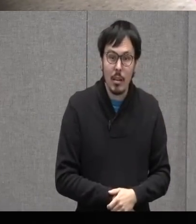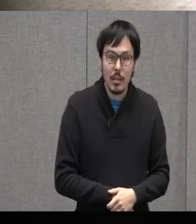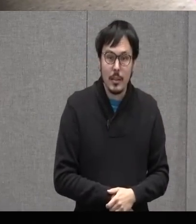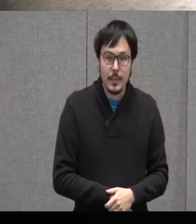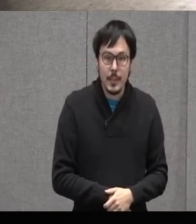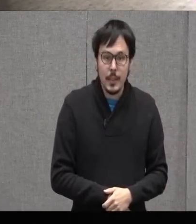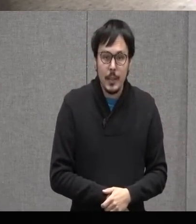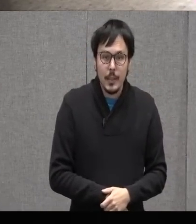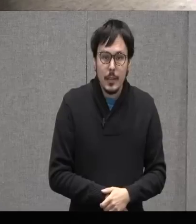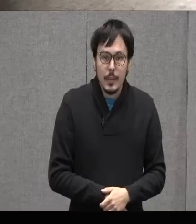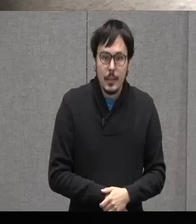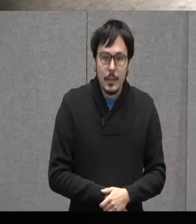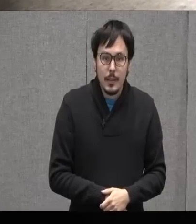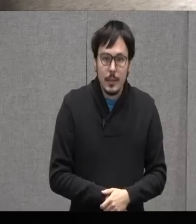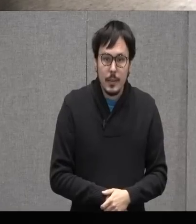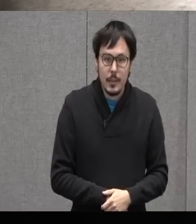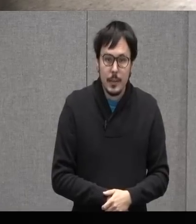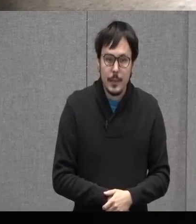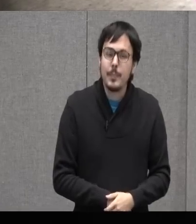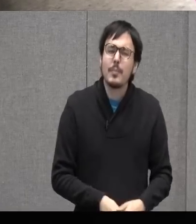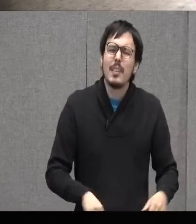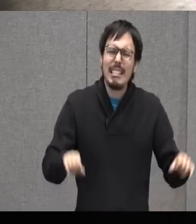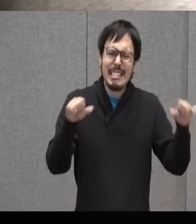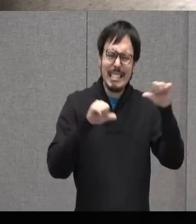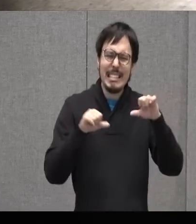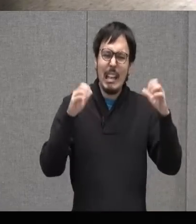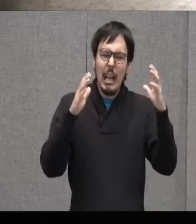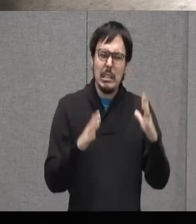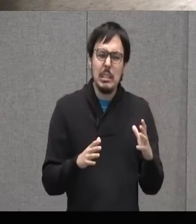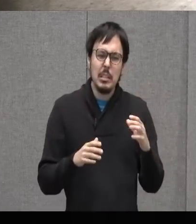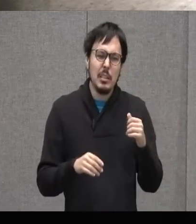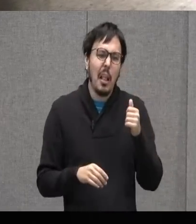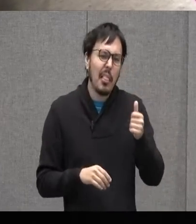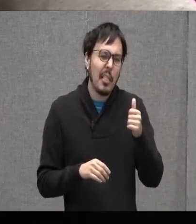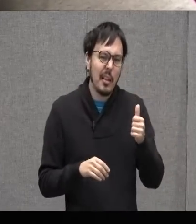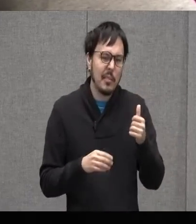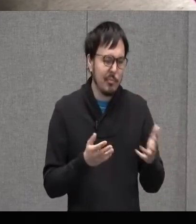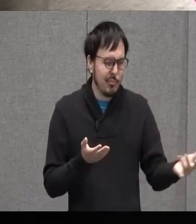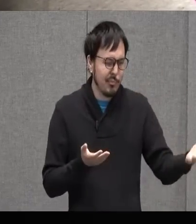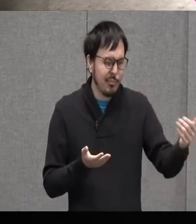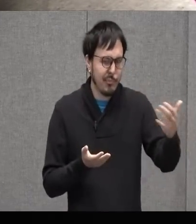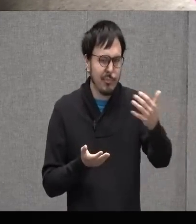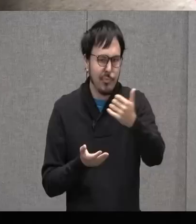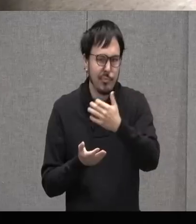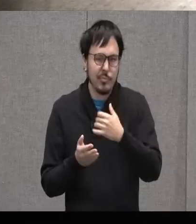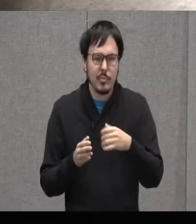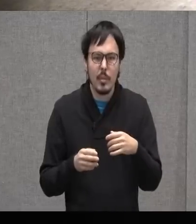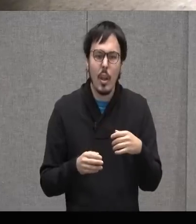Scientists took examples of life on Earth, things like language, music and math